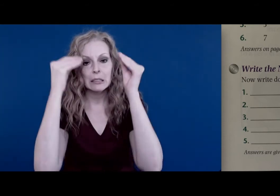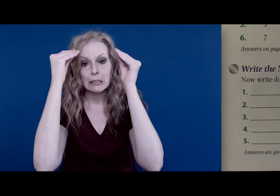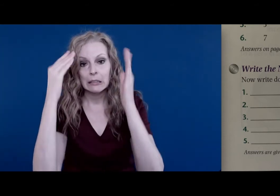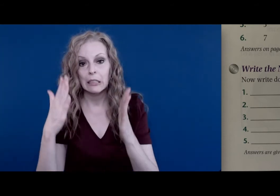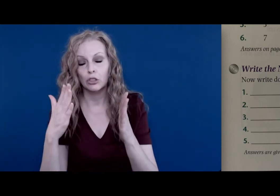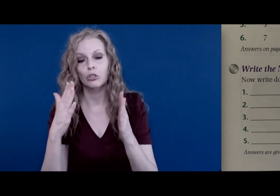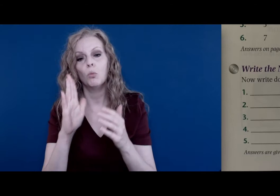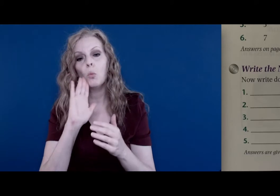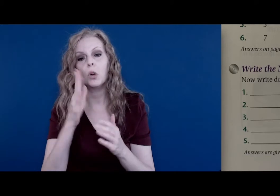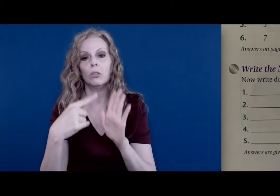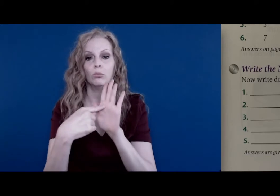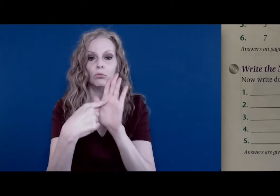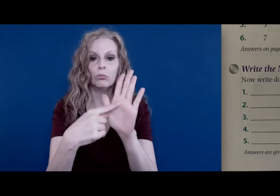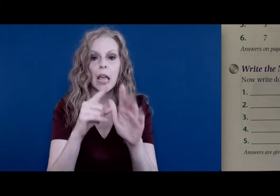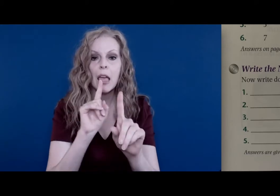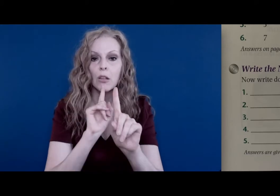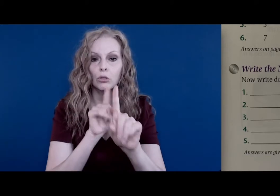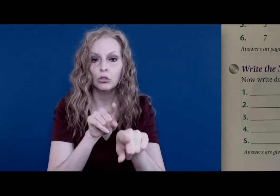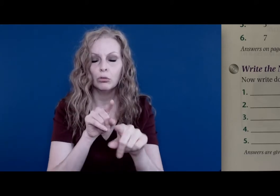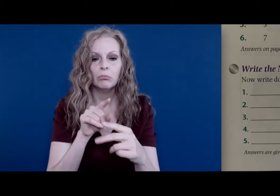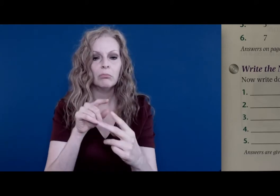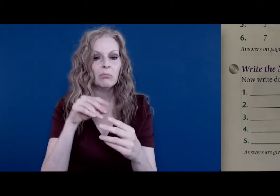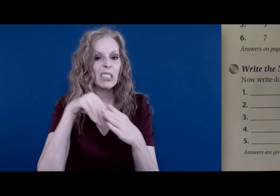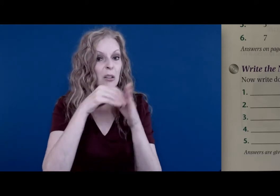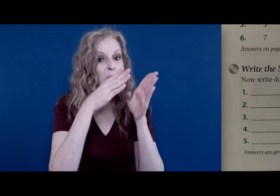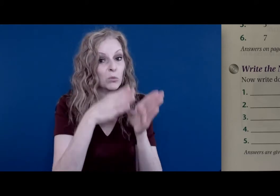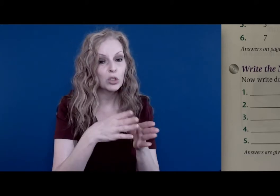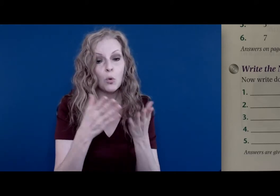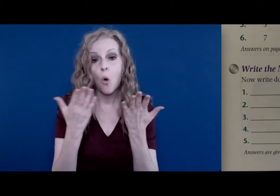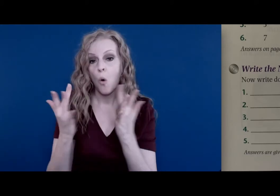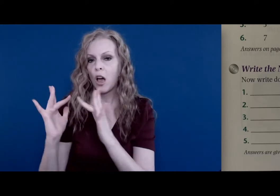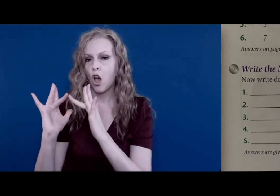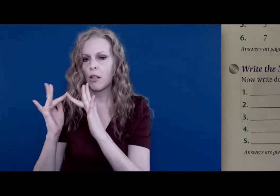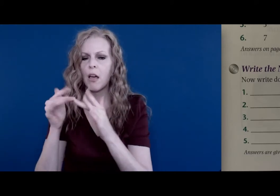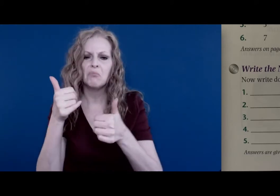This means your instructor will give you those answers in person or online,